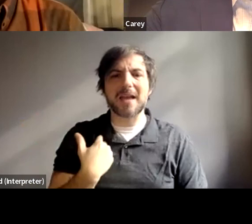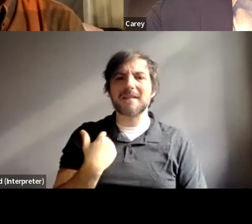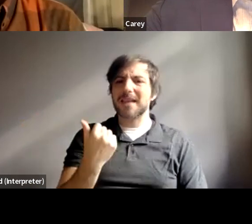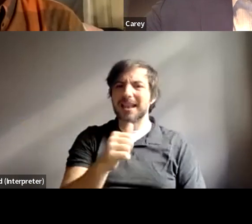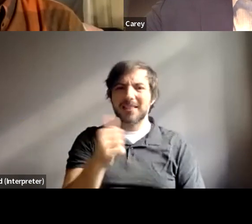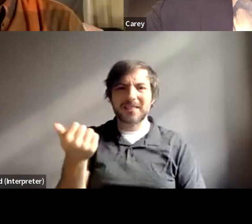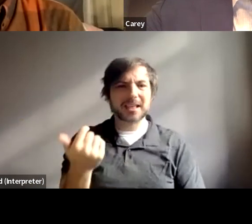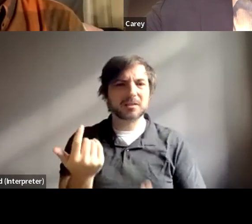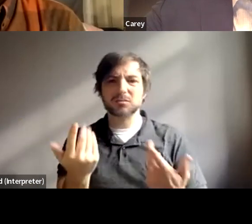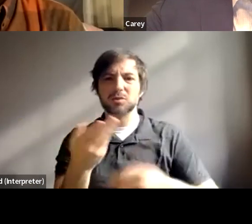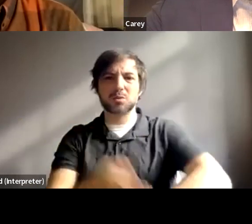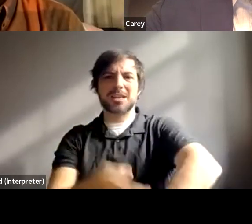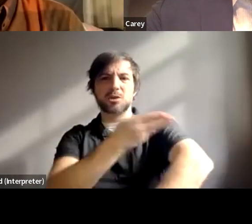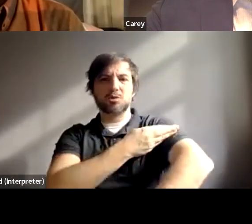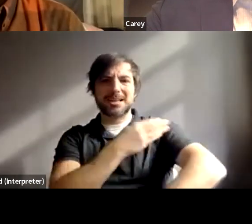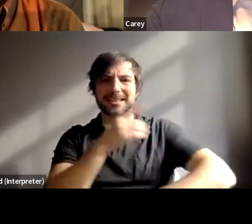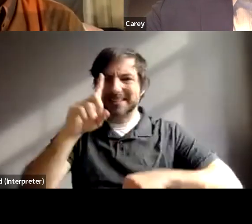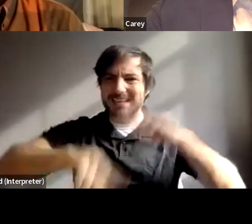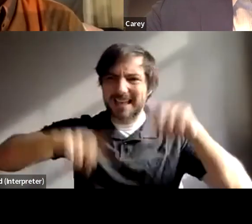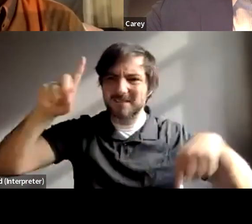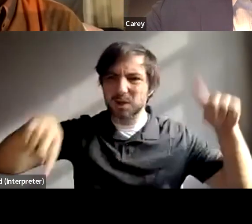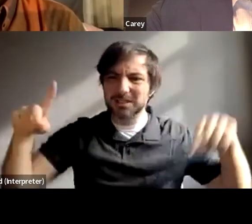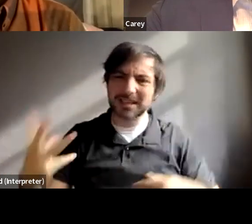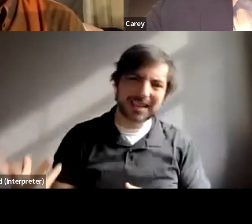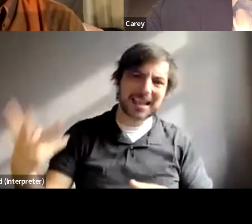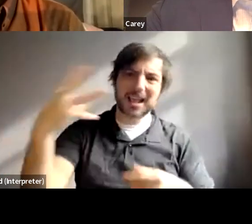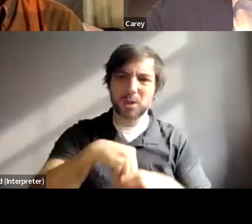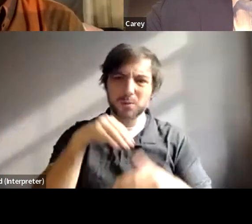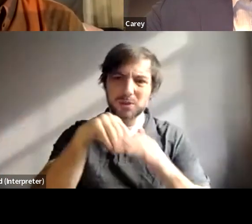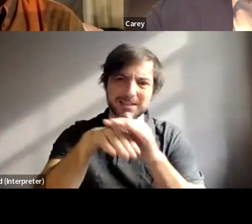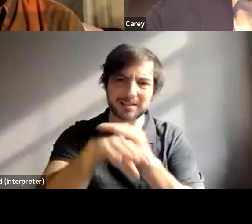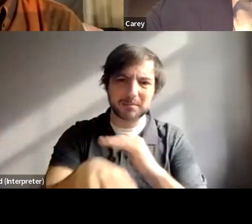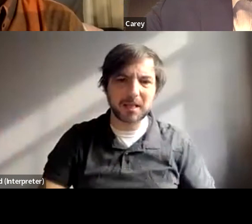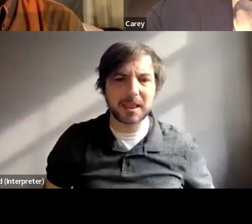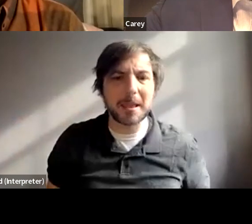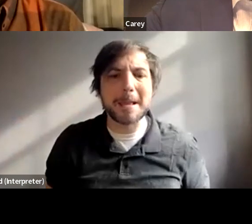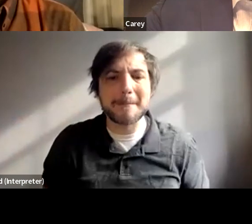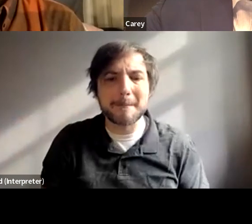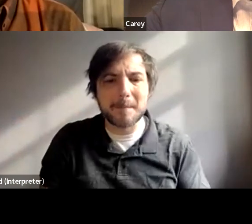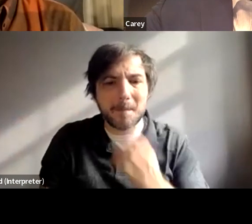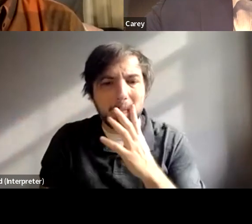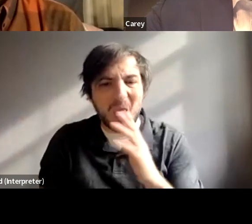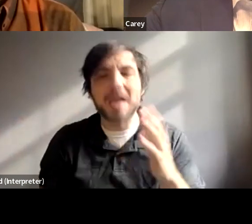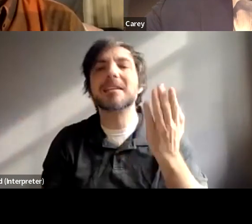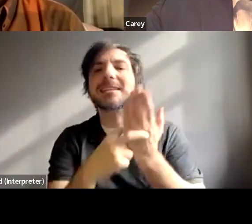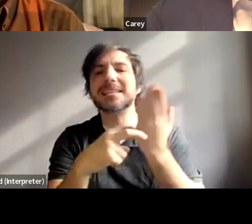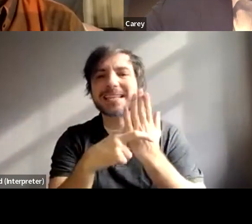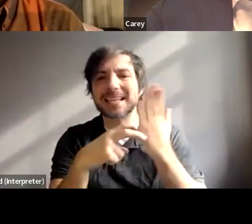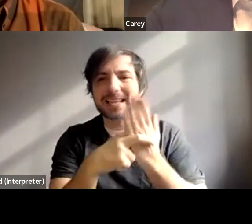increase inclusion diversity and access ibility? >> Sherri: My program